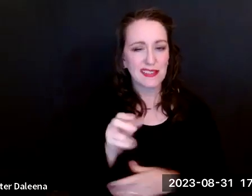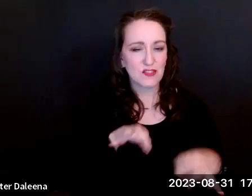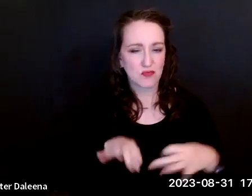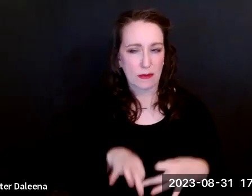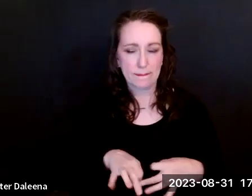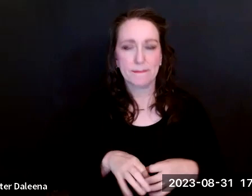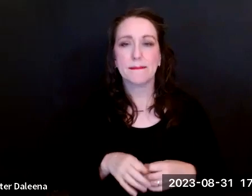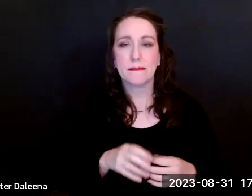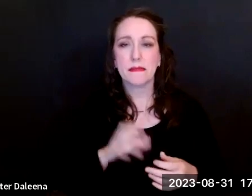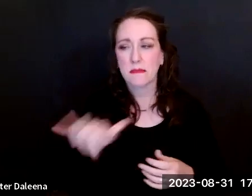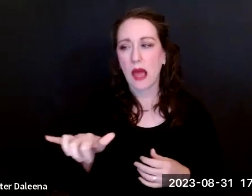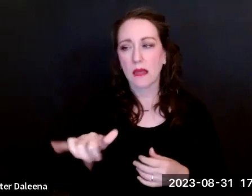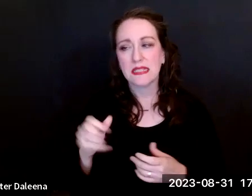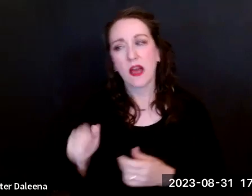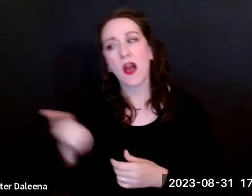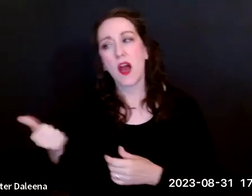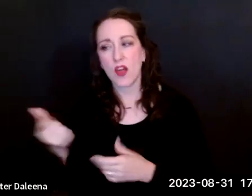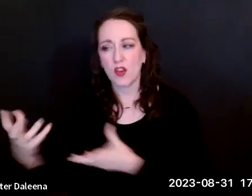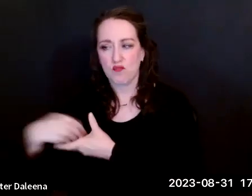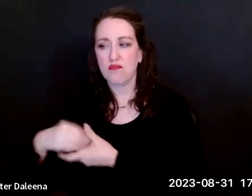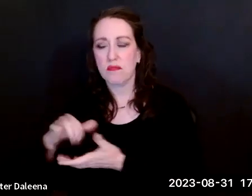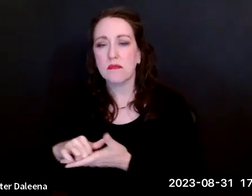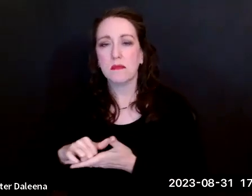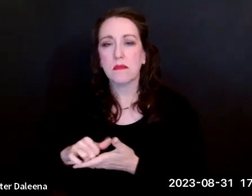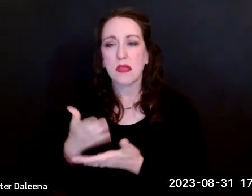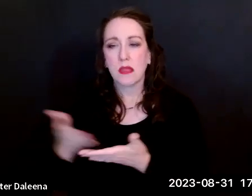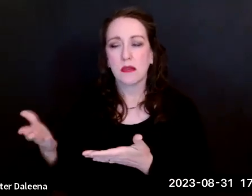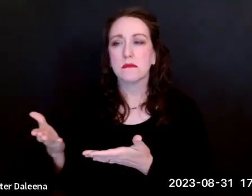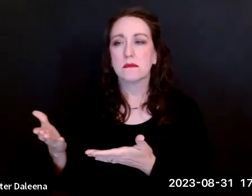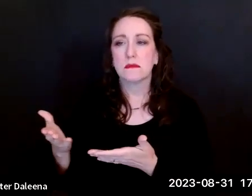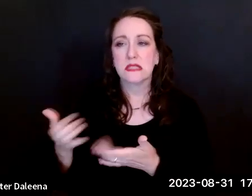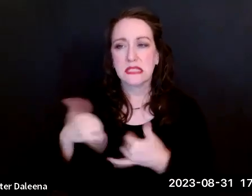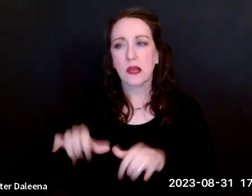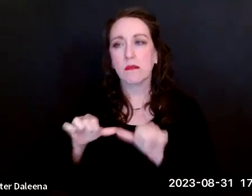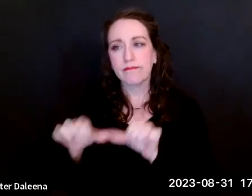the project pathway has several other components that are still kind of going on and Gathering data